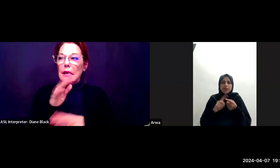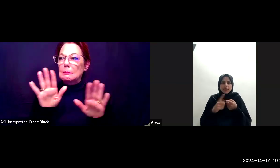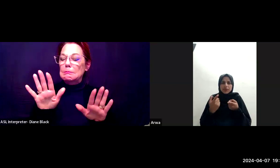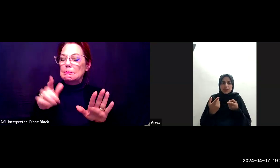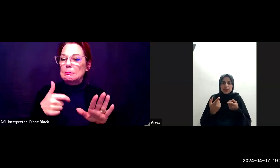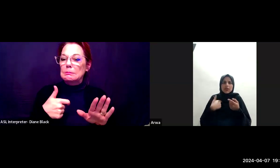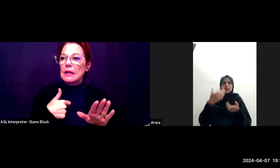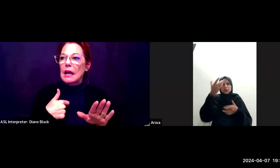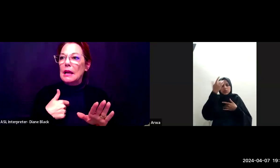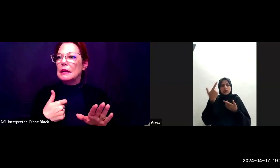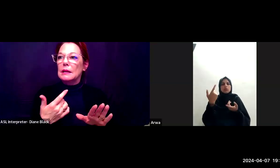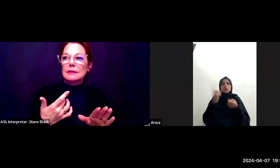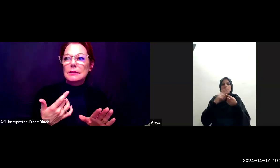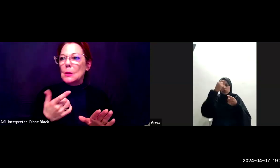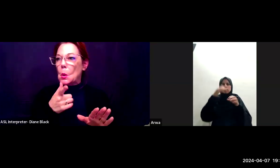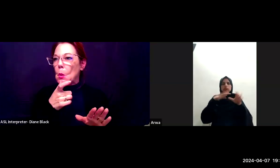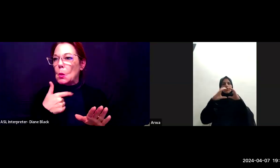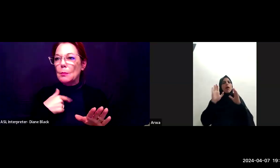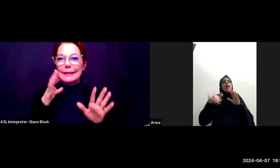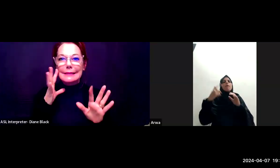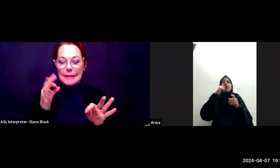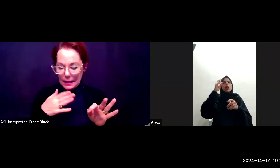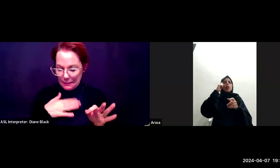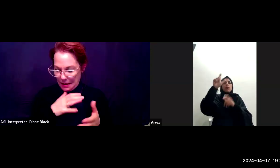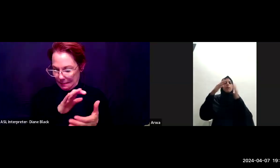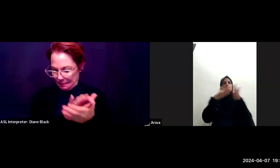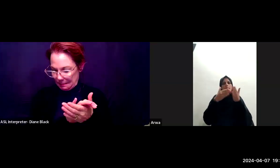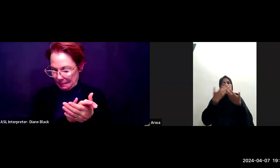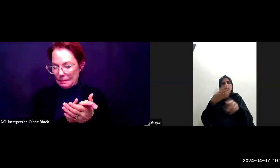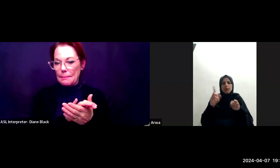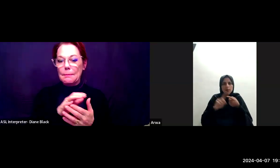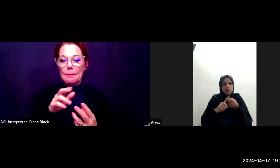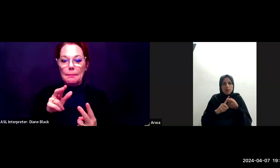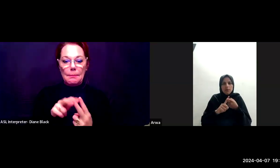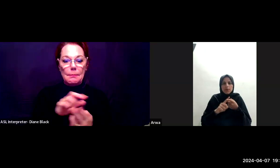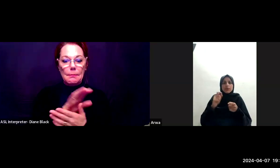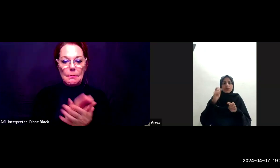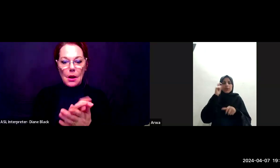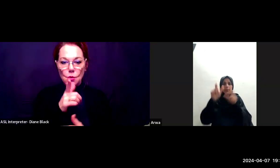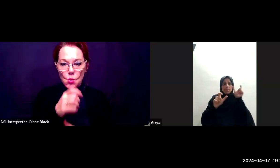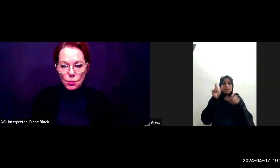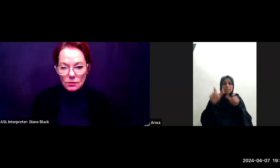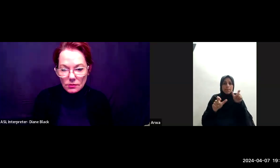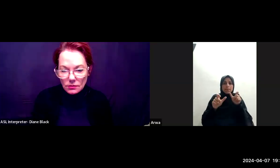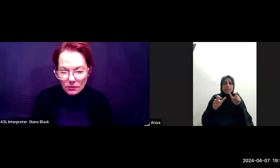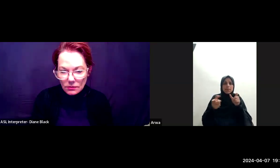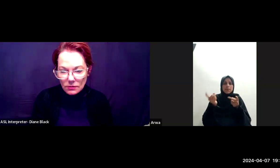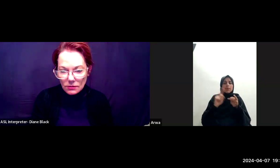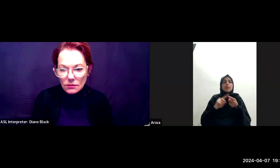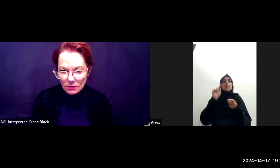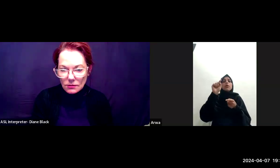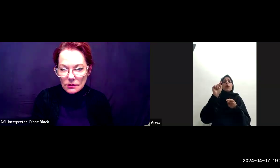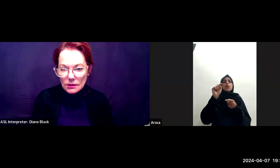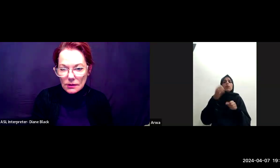should choose as my partner. Okay and and they can be people belonging to a particular group.